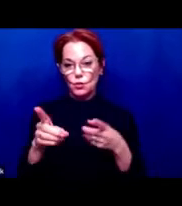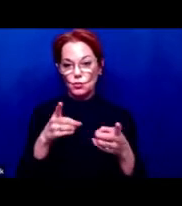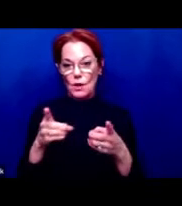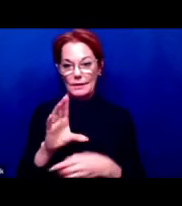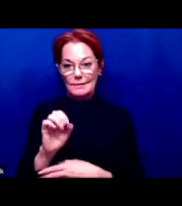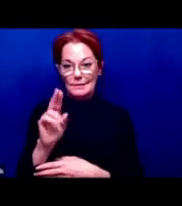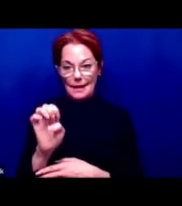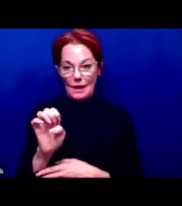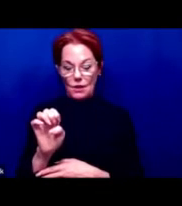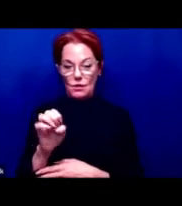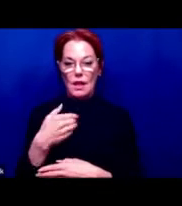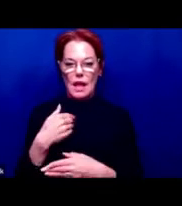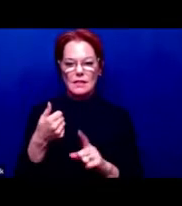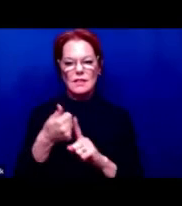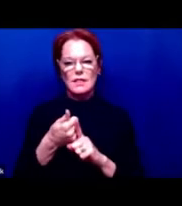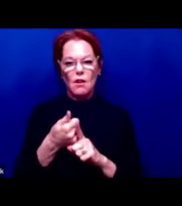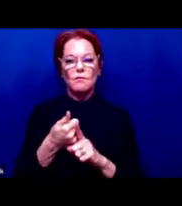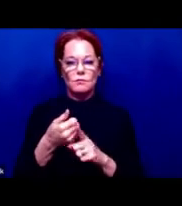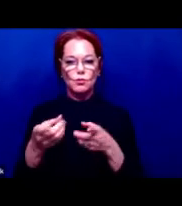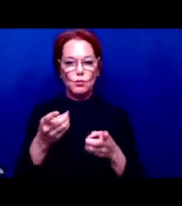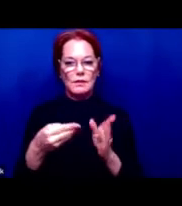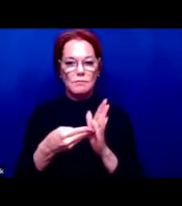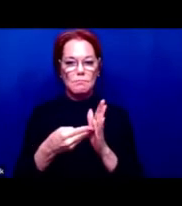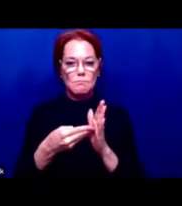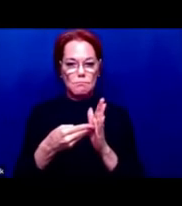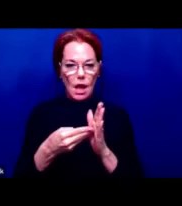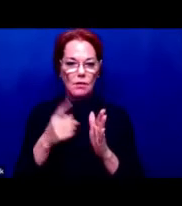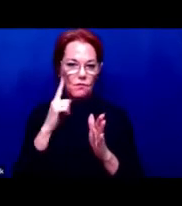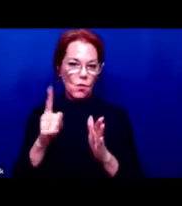direction model to help serve veterans, they are an extremely